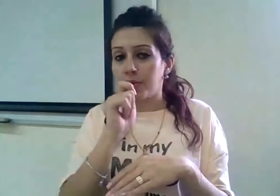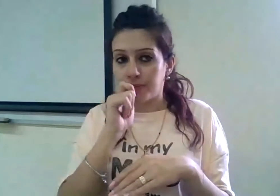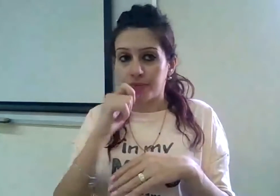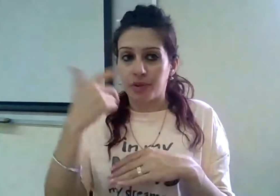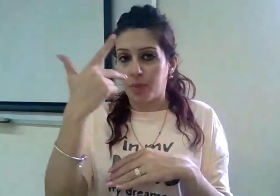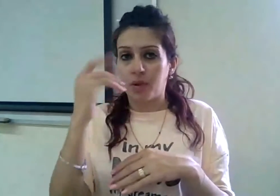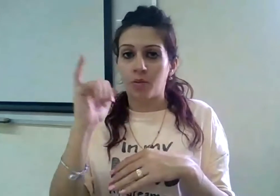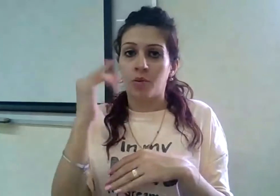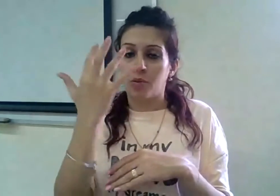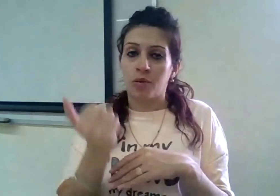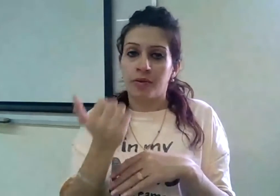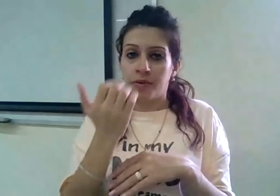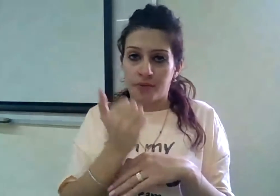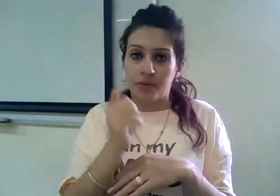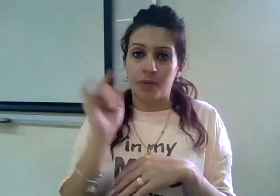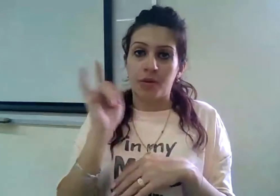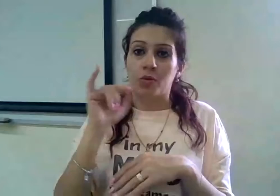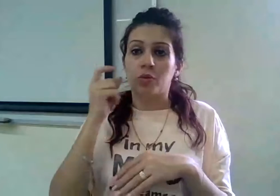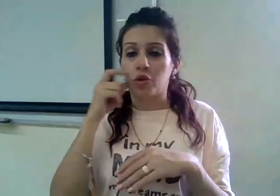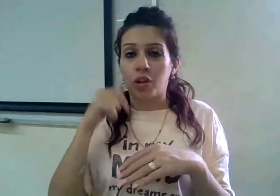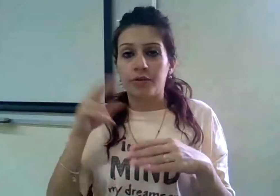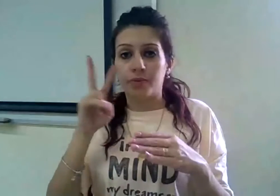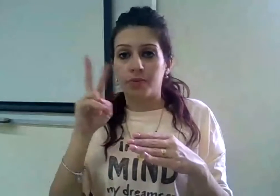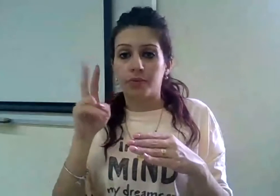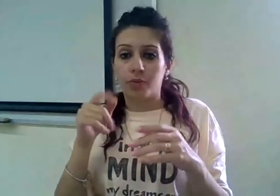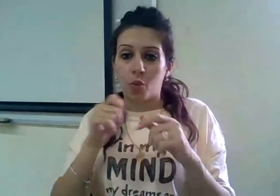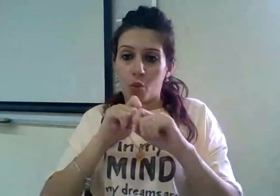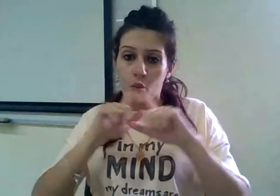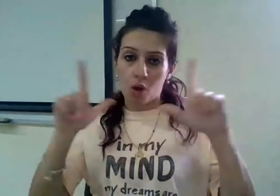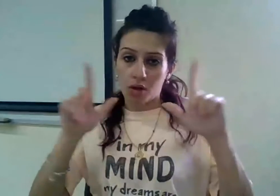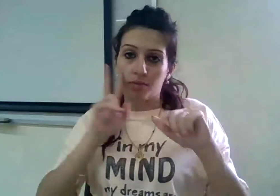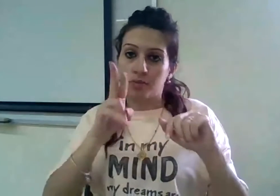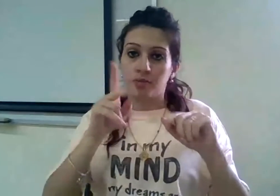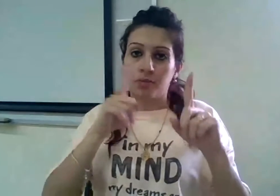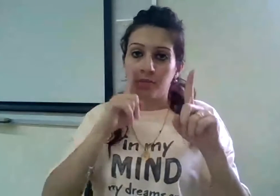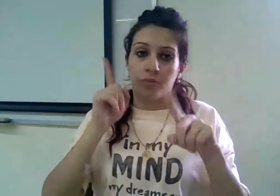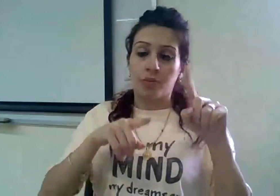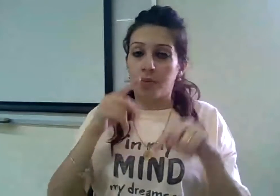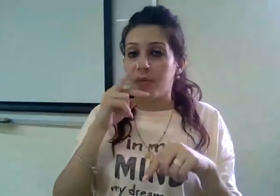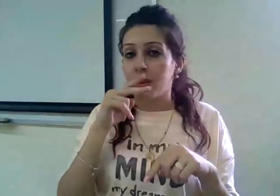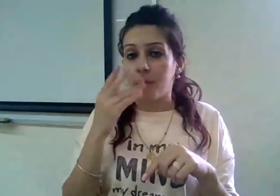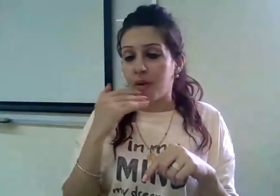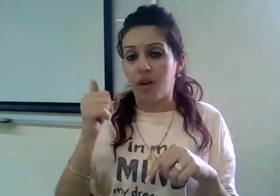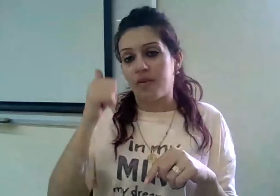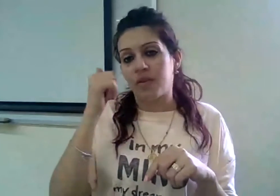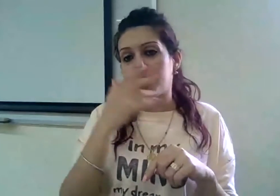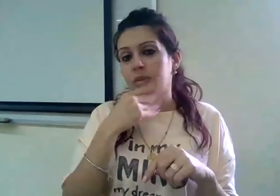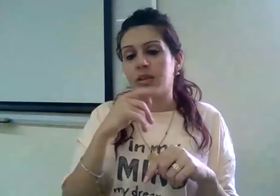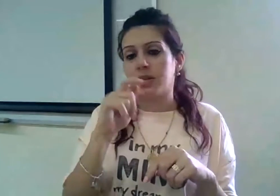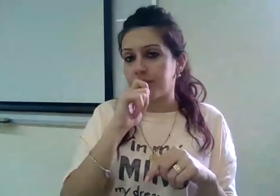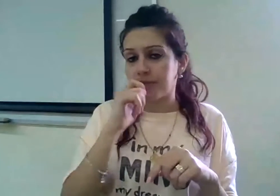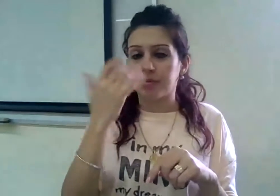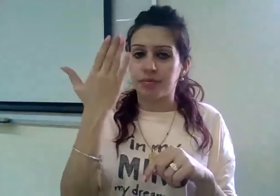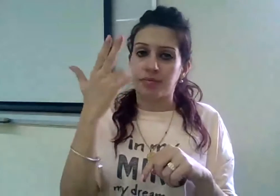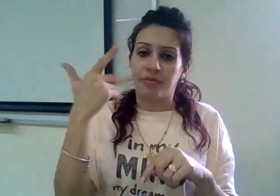But still we have to inform you that it will be recorded. If you're not happy with that one, then please you have to leave, the webinar now